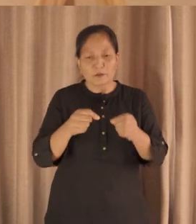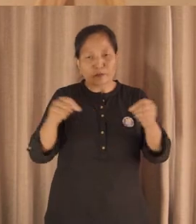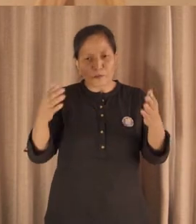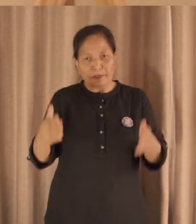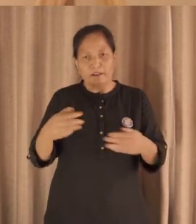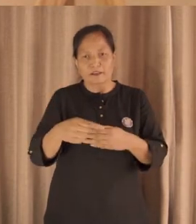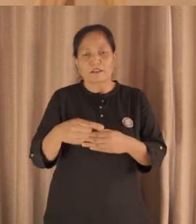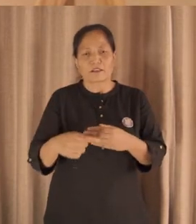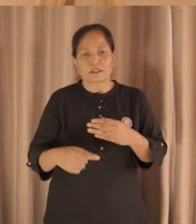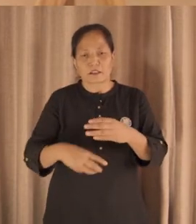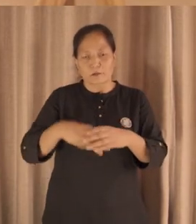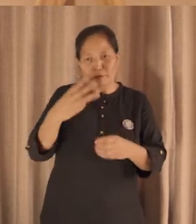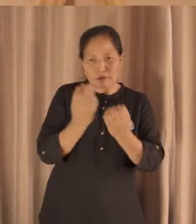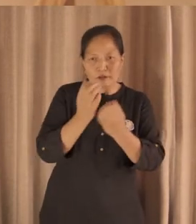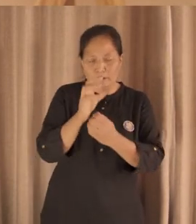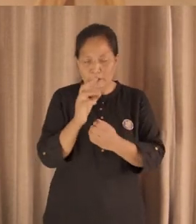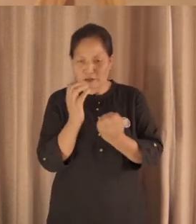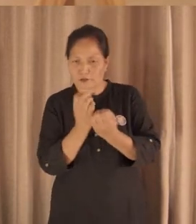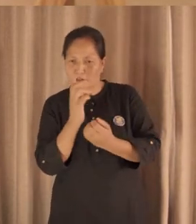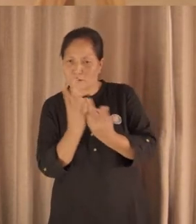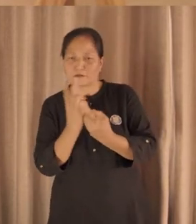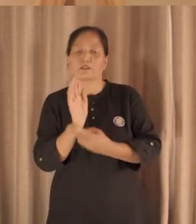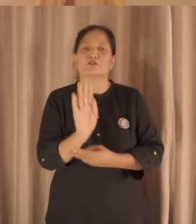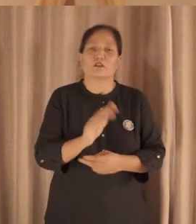G: If we look into the Maithili speaking community, one who can speak the native Maithili tongue